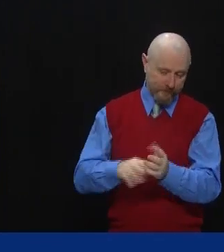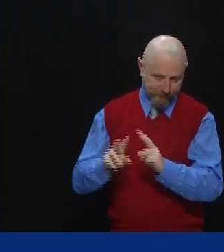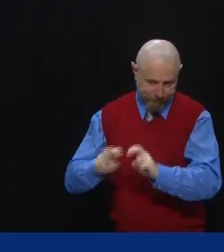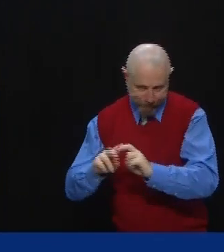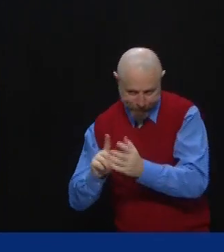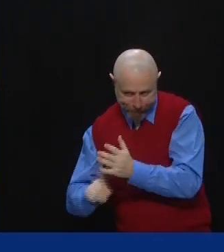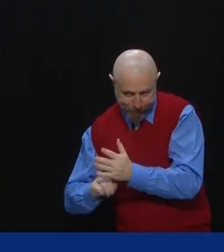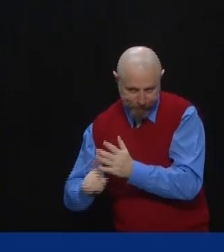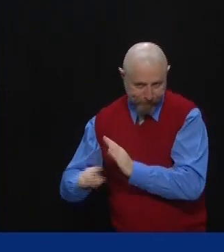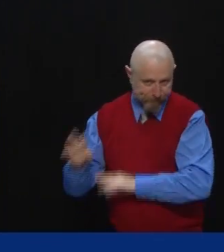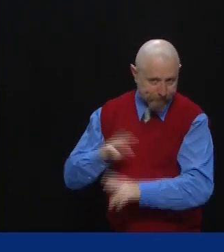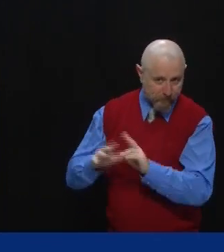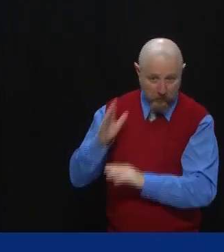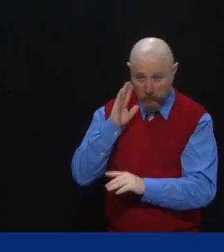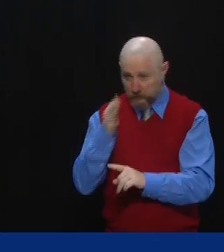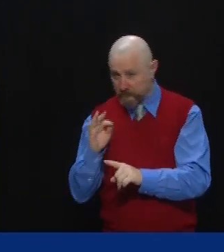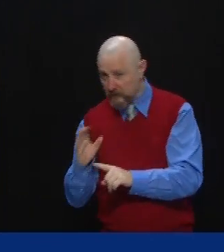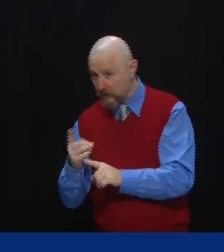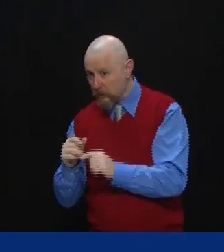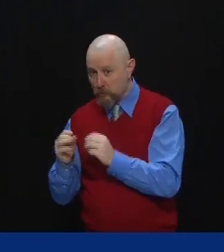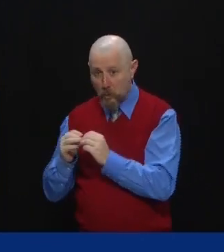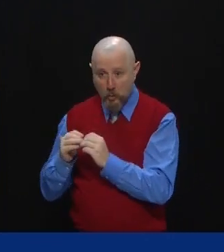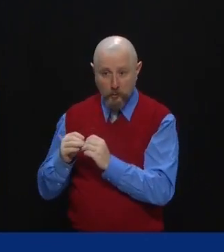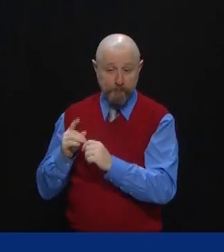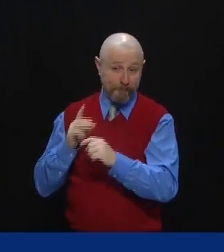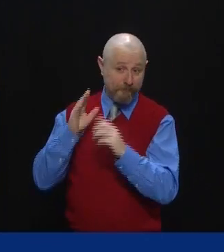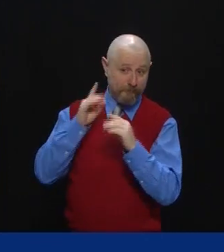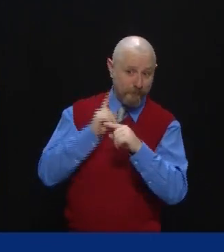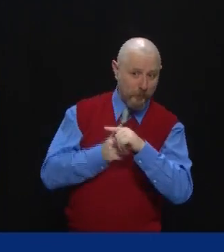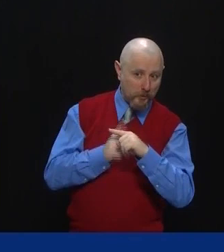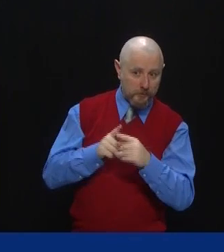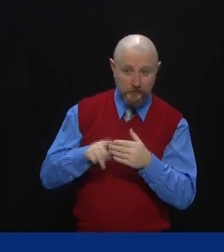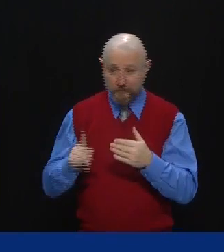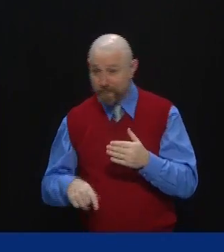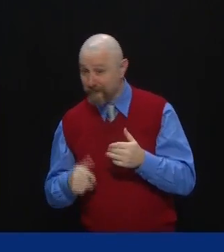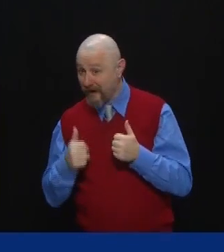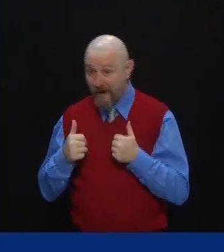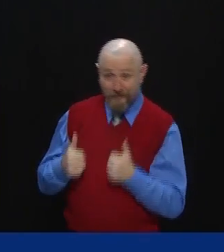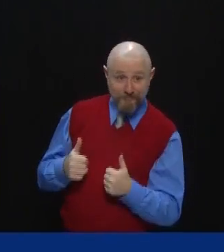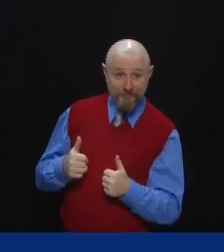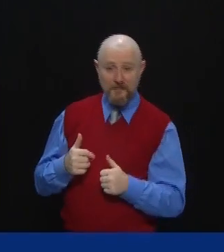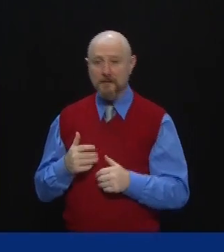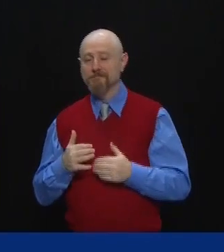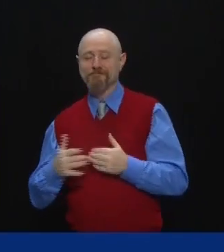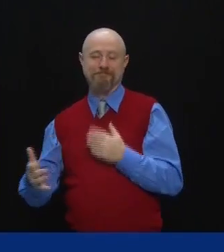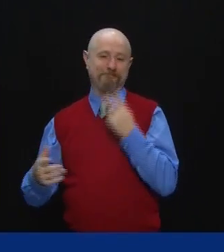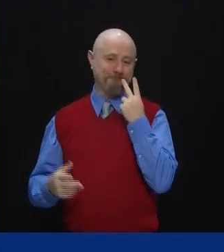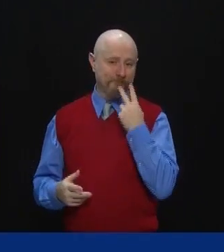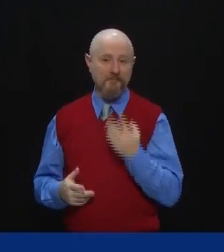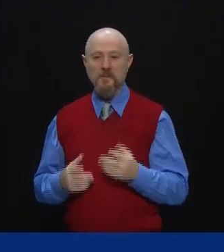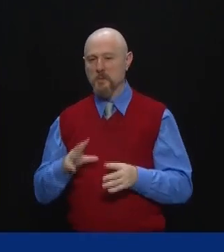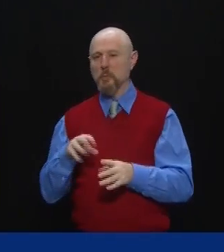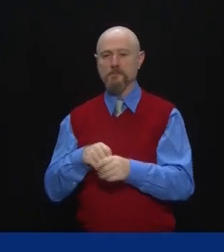ORIGINALLY PLANNED. AGAIN, BEING VERY WILLING TO RE-ASSESS HOPING THAT THE PICTURE IS MUCH MORE POSITIVE IN FEBRUARY. WE JUST DON'T HAVE THAT